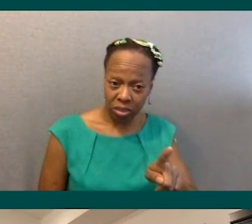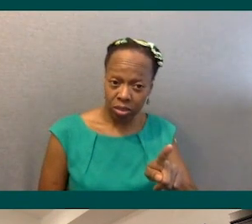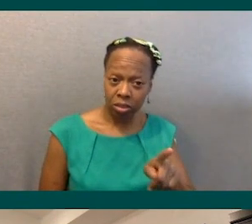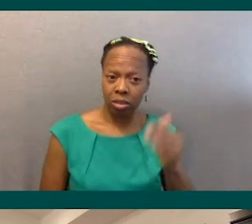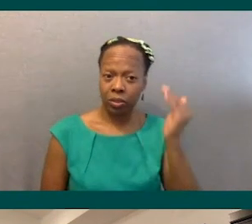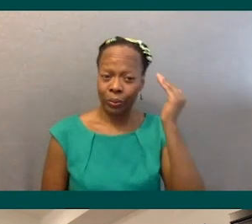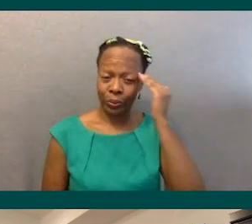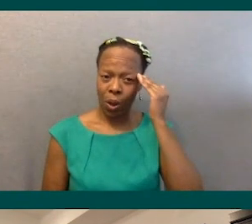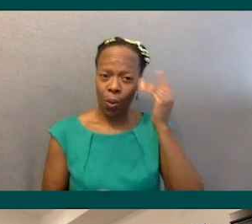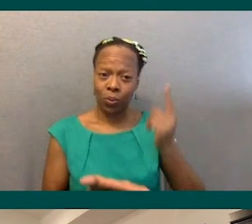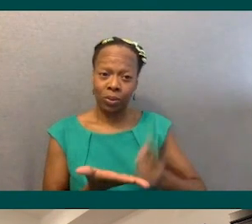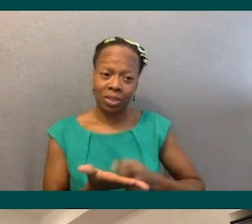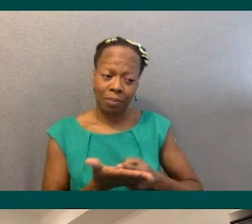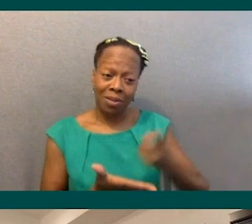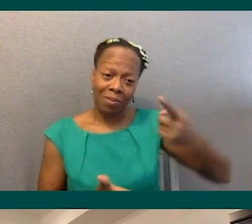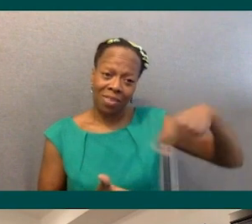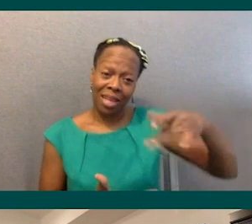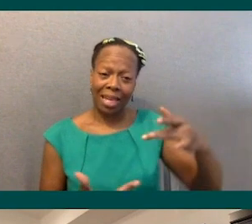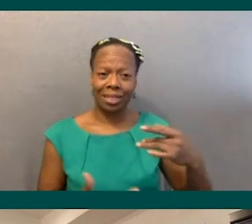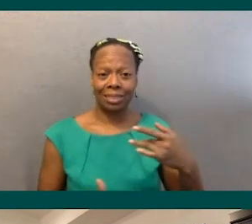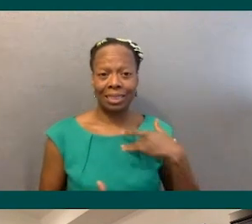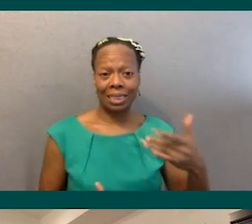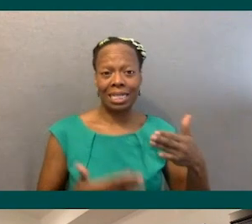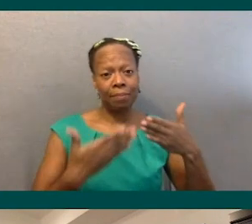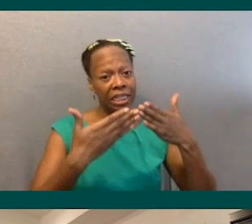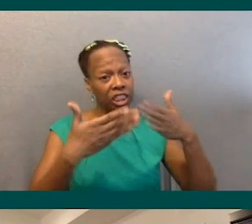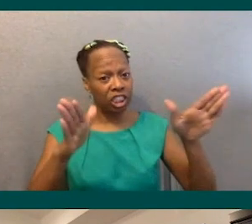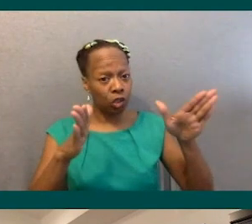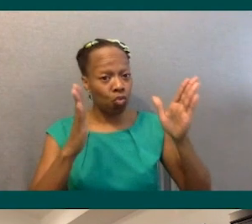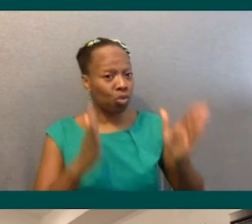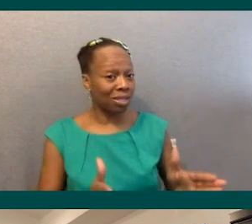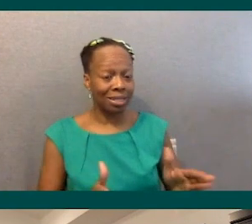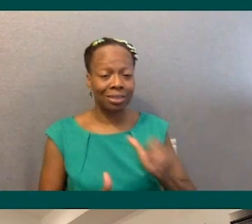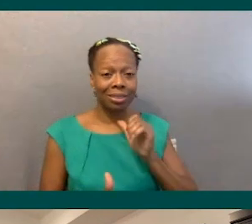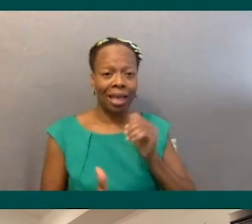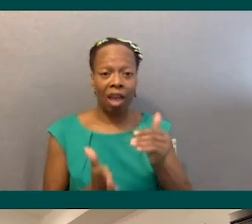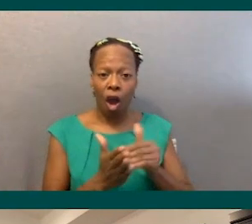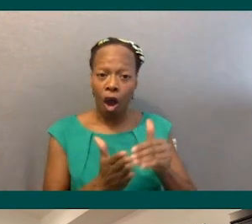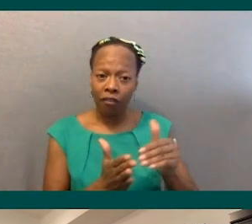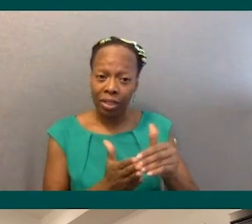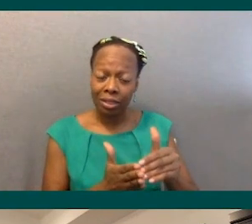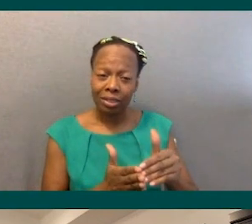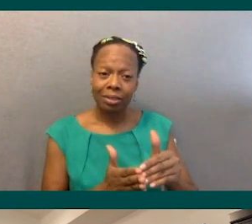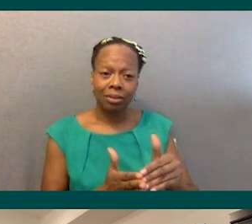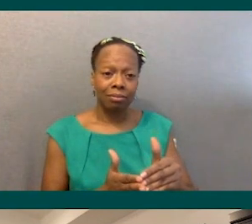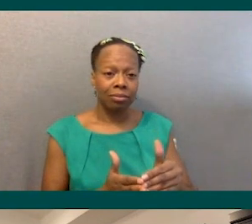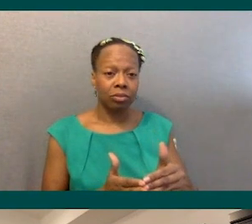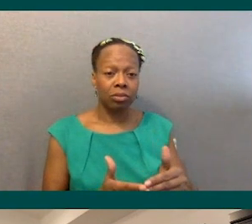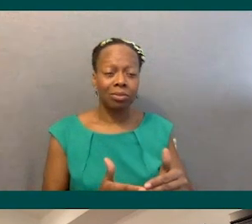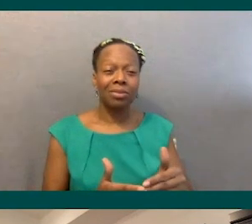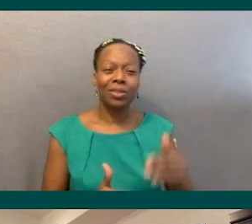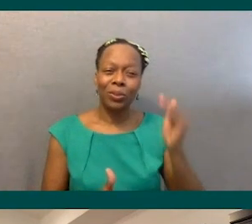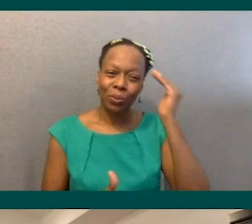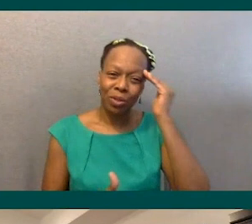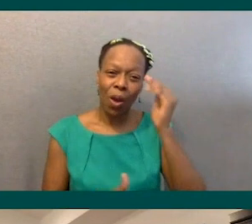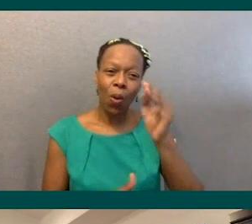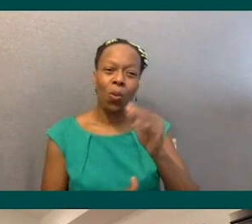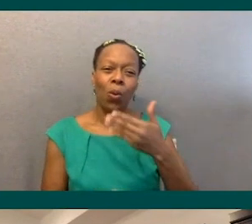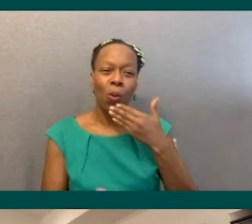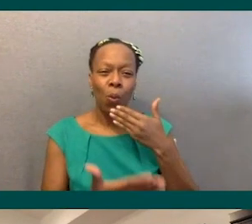Pediatricians tend to be generalists, they often are well-baby doctors, and they either,